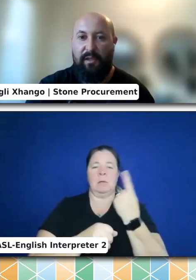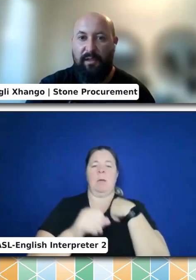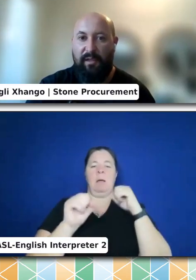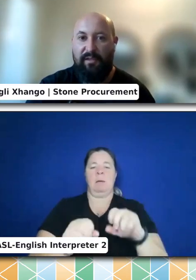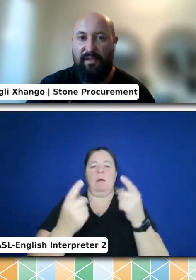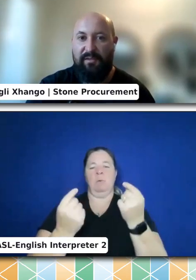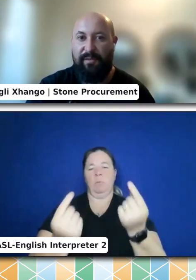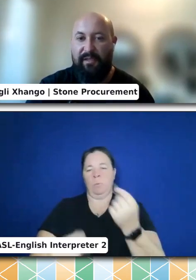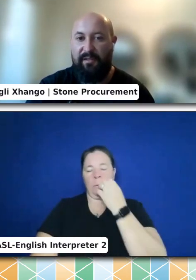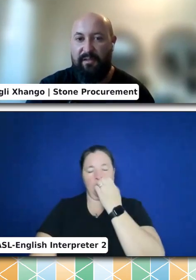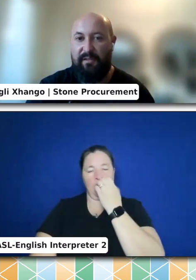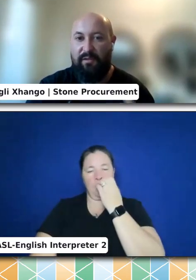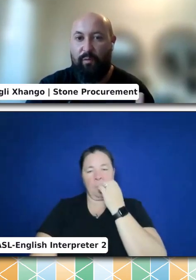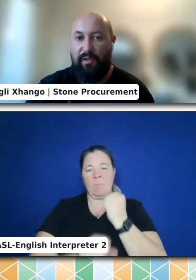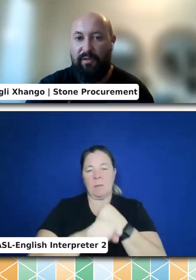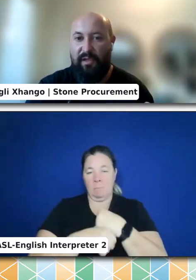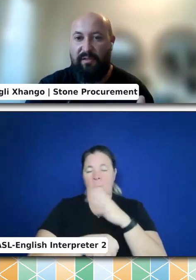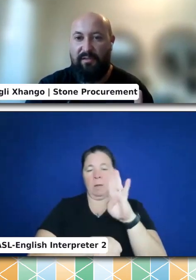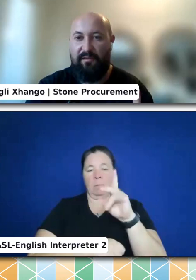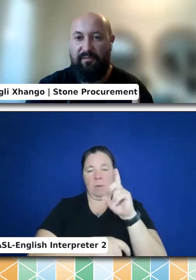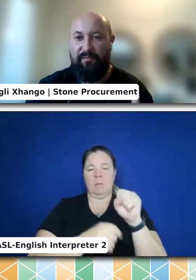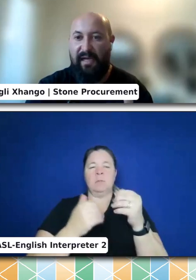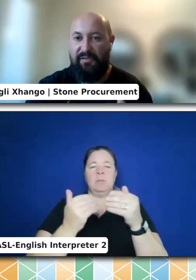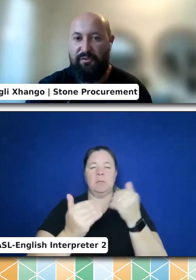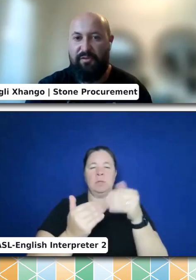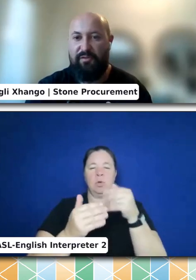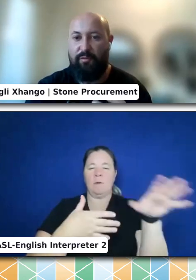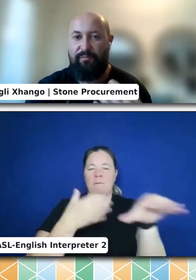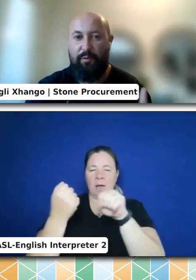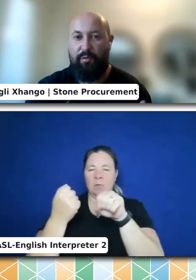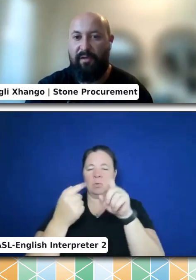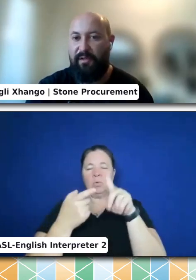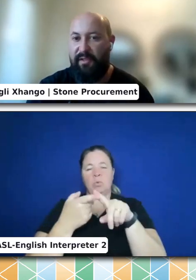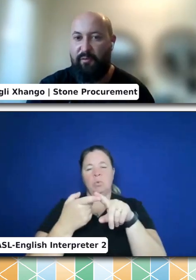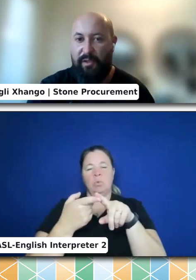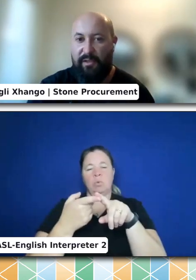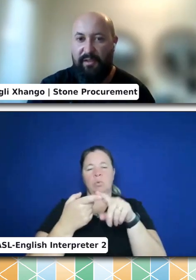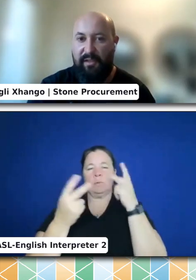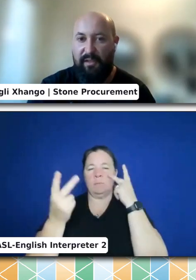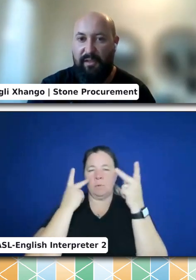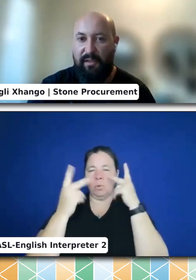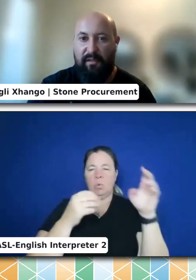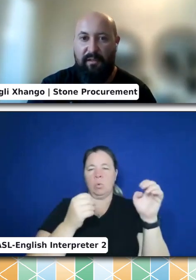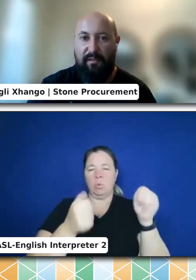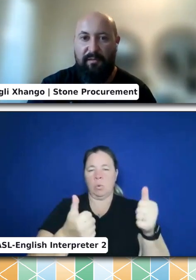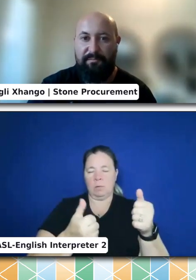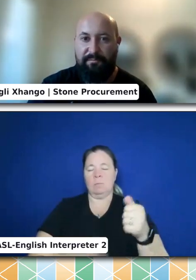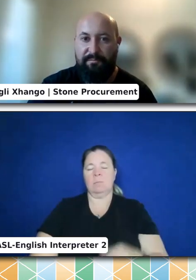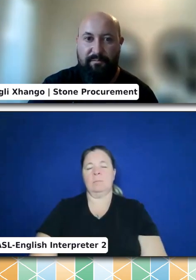Uh, and it does make it… quite a lot faster to view everything quickly.